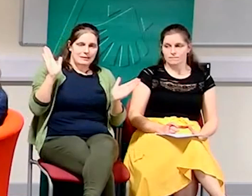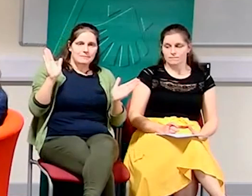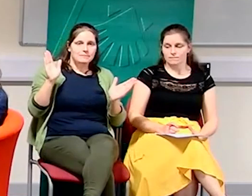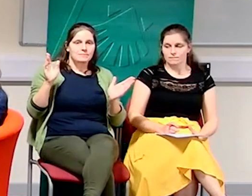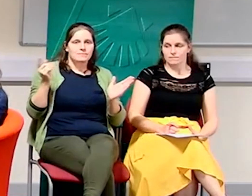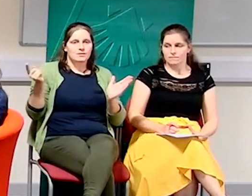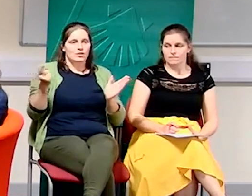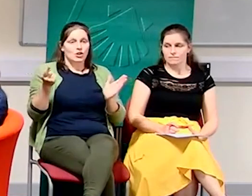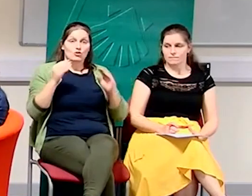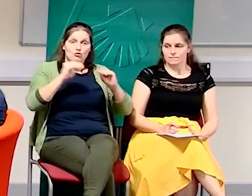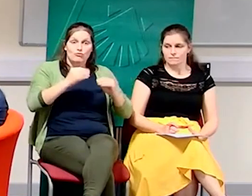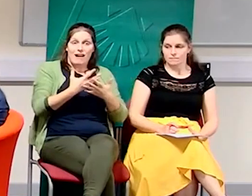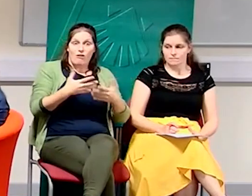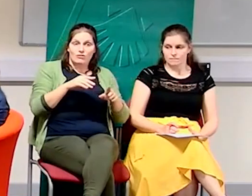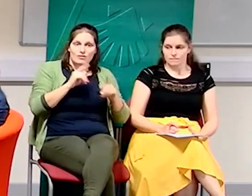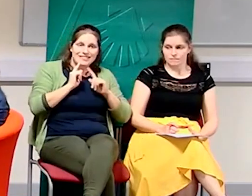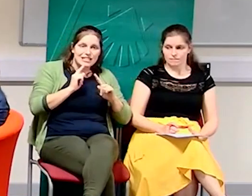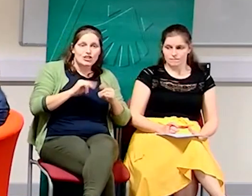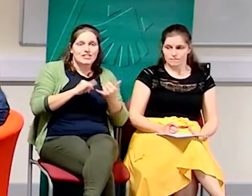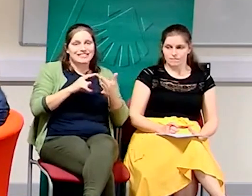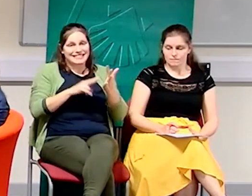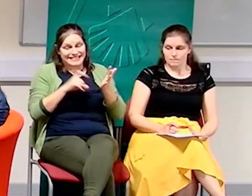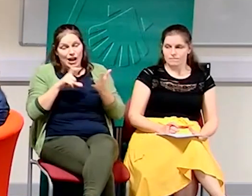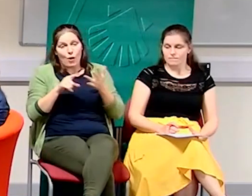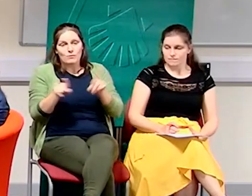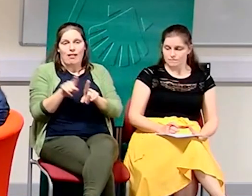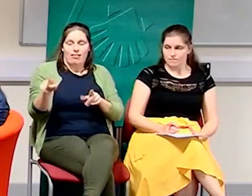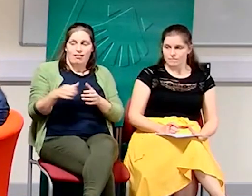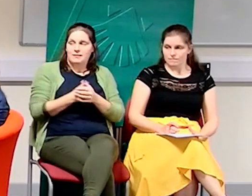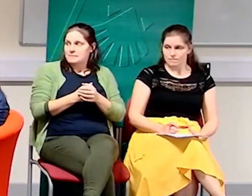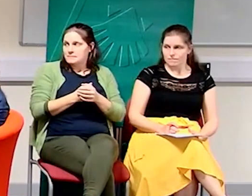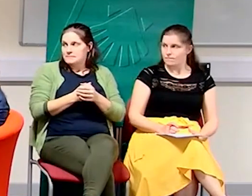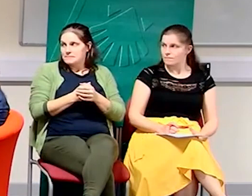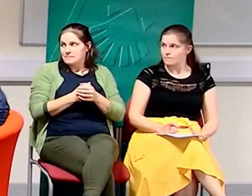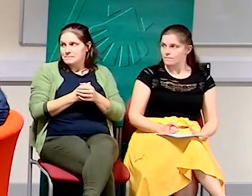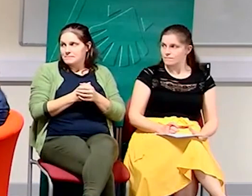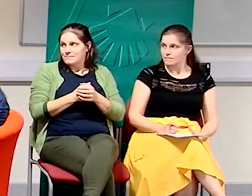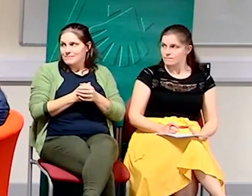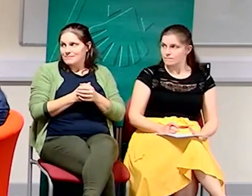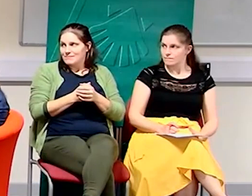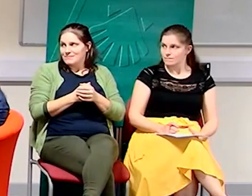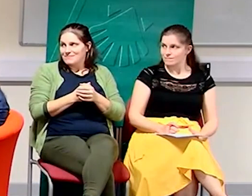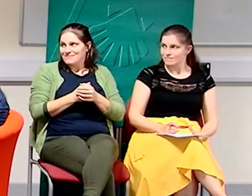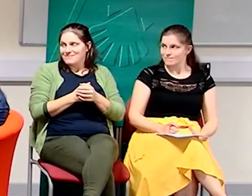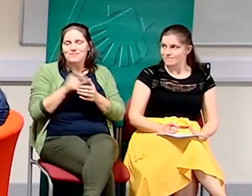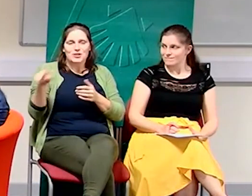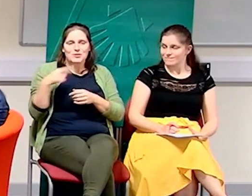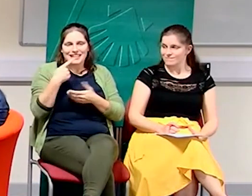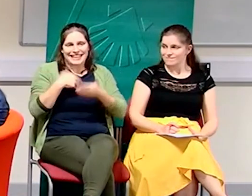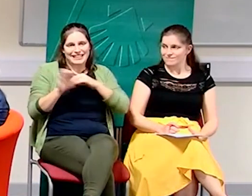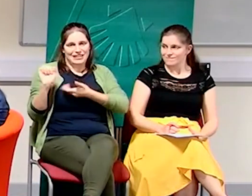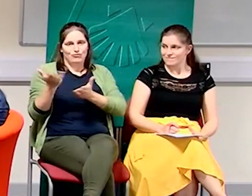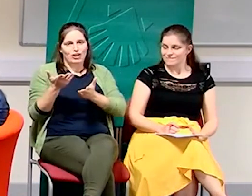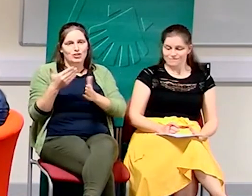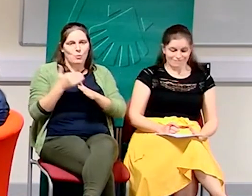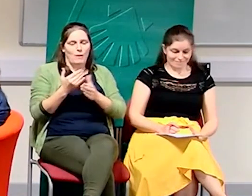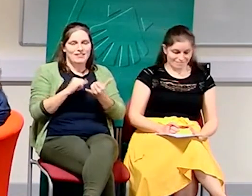of teachers and the SENCos as you said in interrup Interruption inter introduction um I will give you